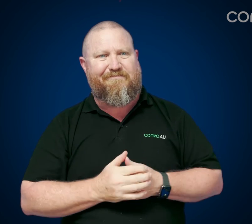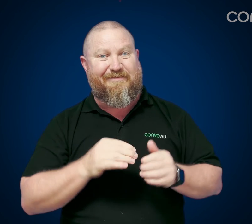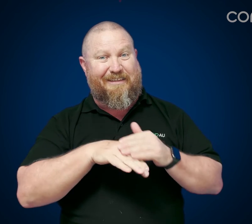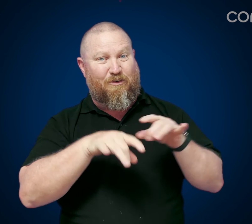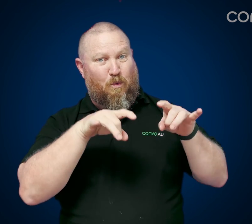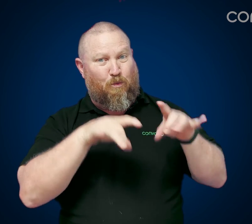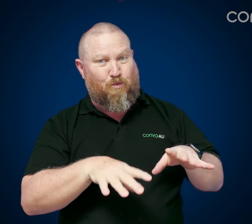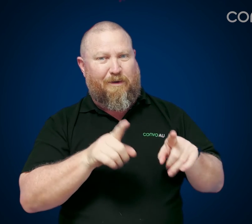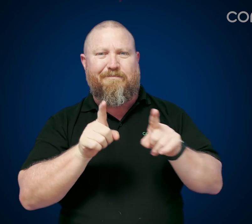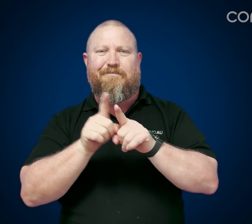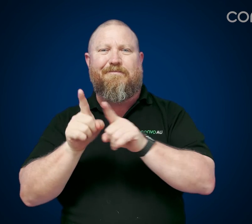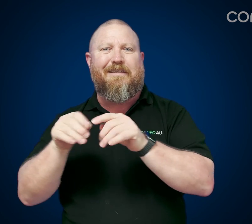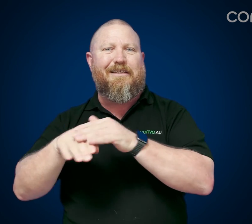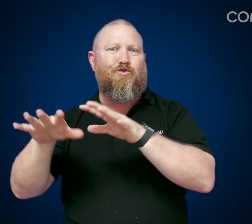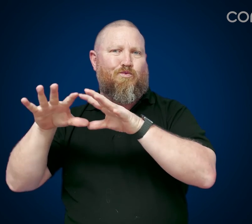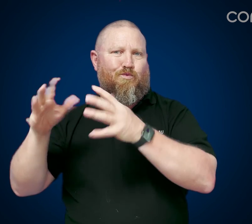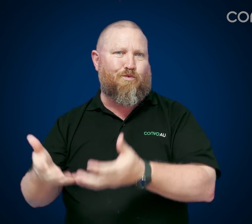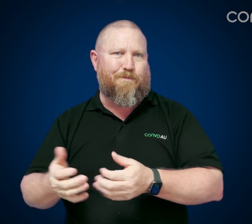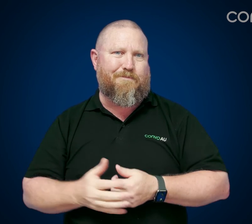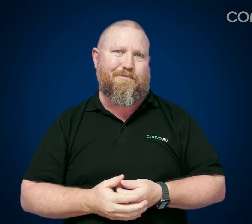in Australia and around the world.